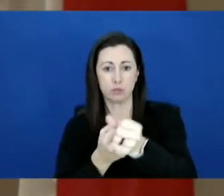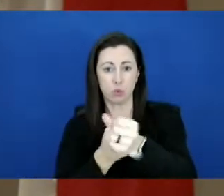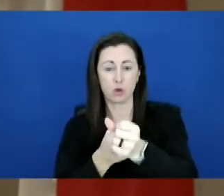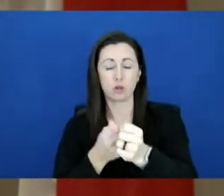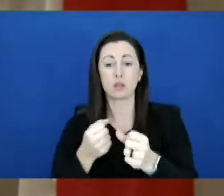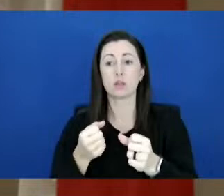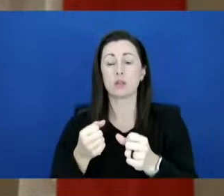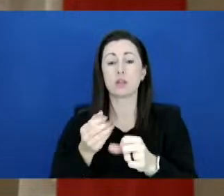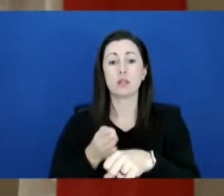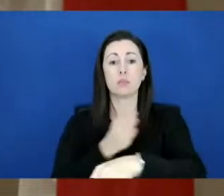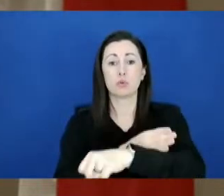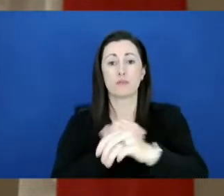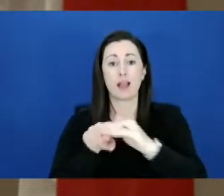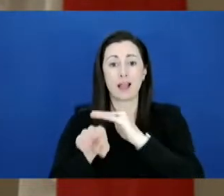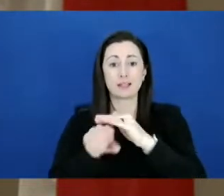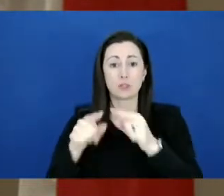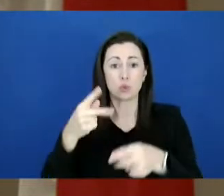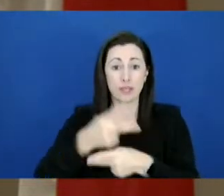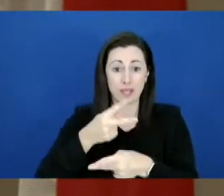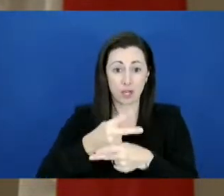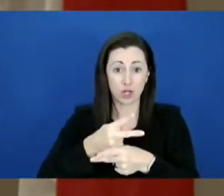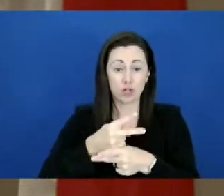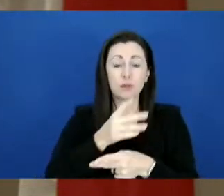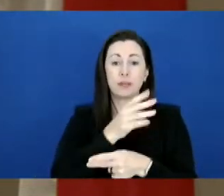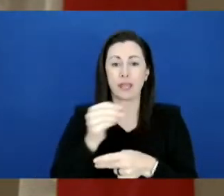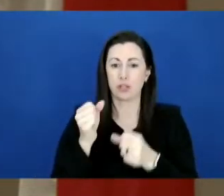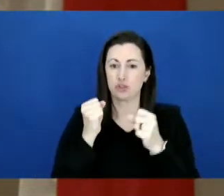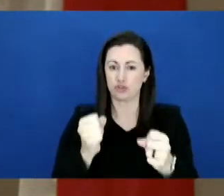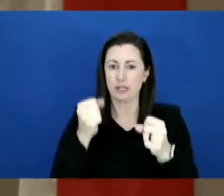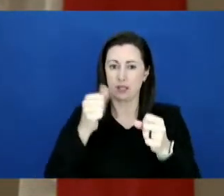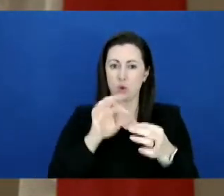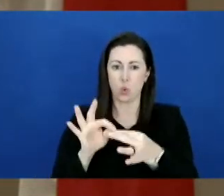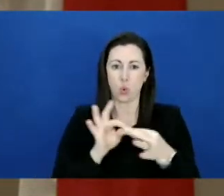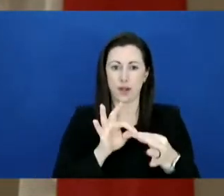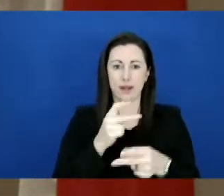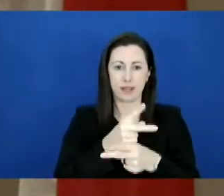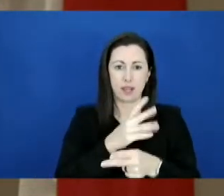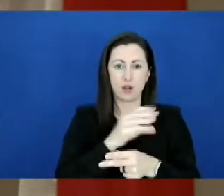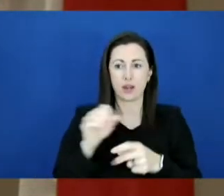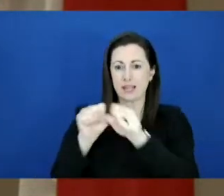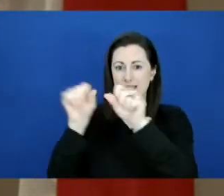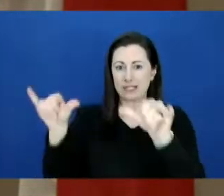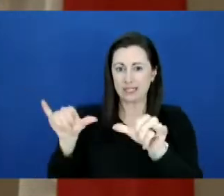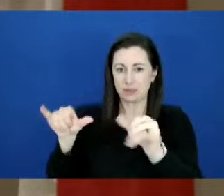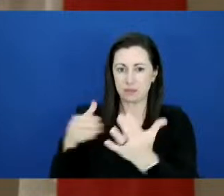INTERVENTION SUPPORTERS --